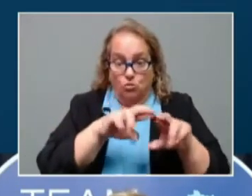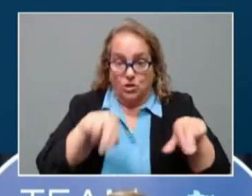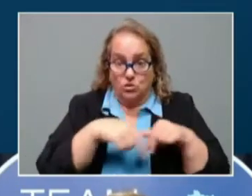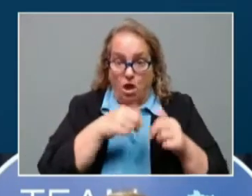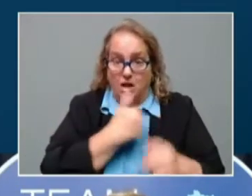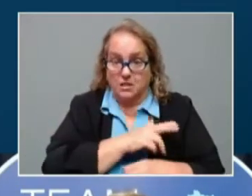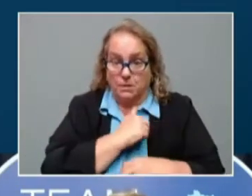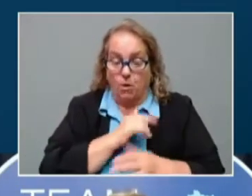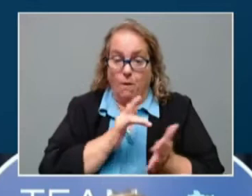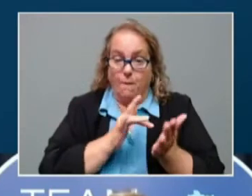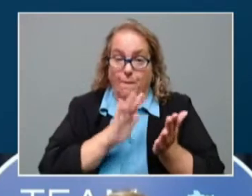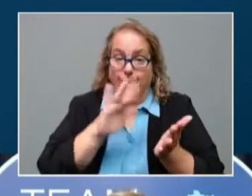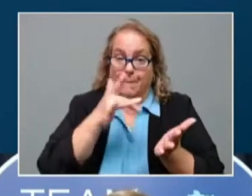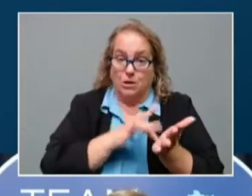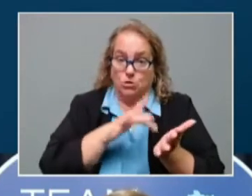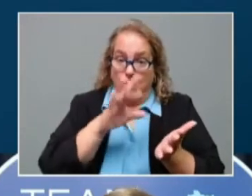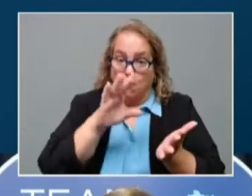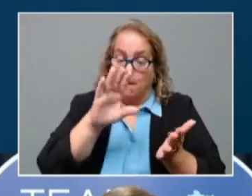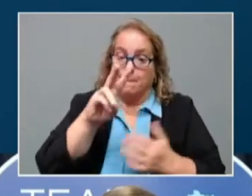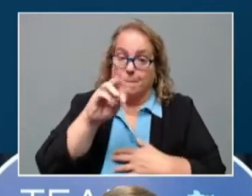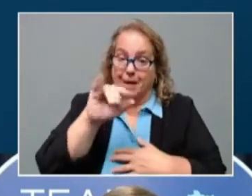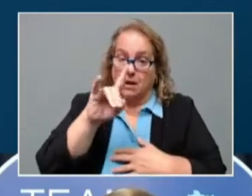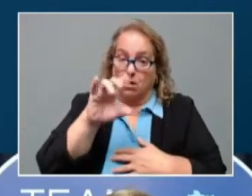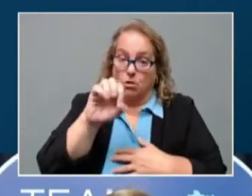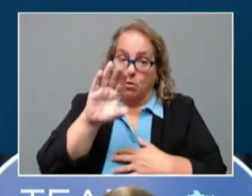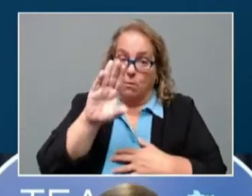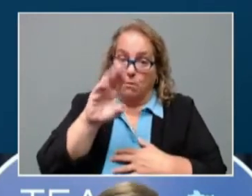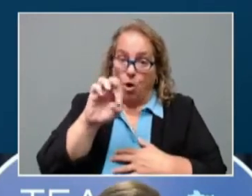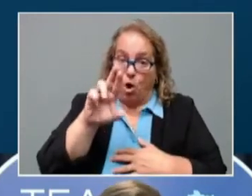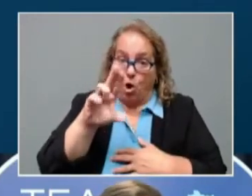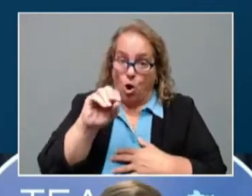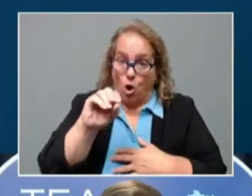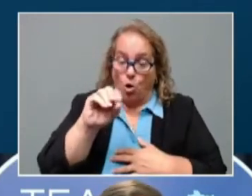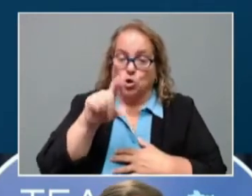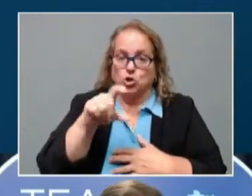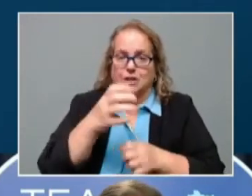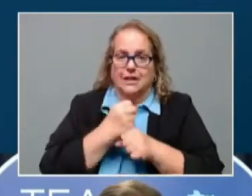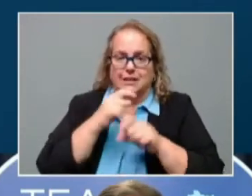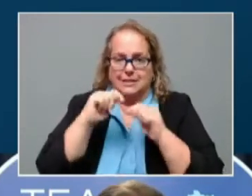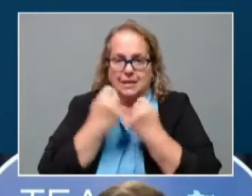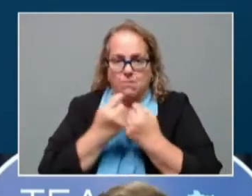Middlesborough should receive teams on october the first basically these are